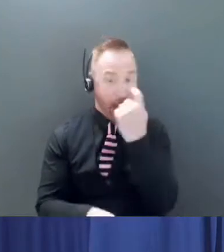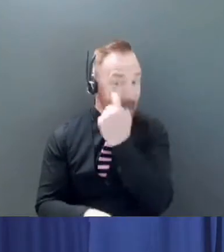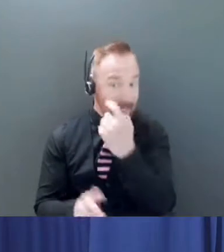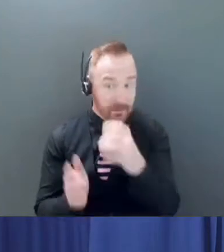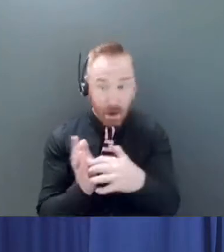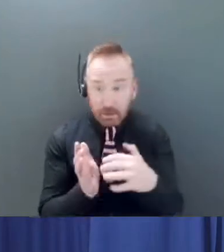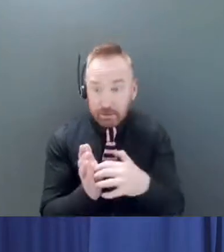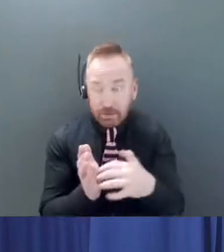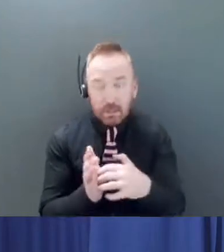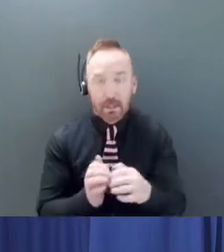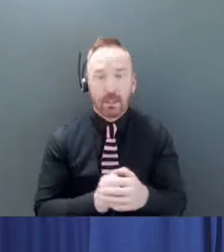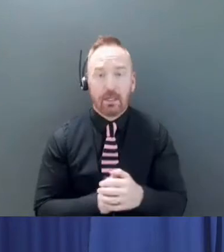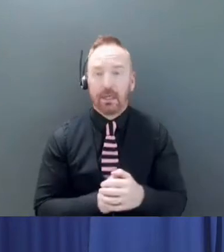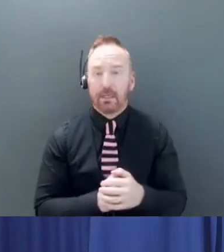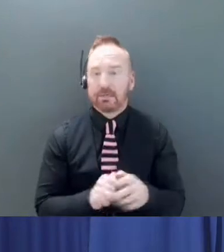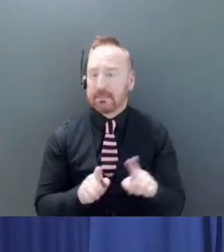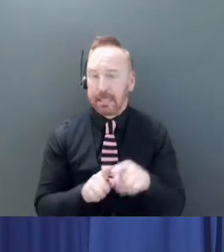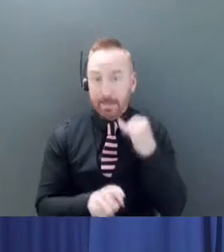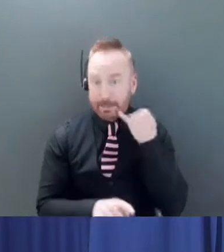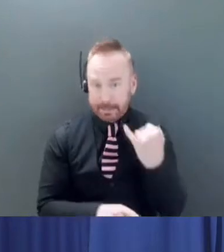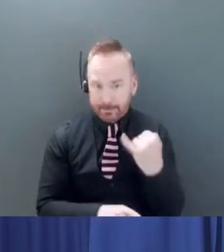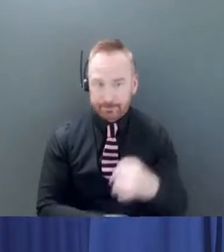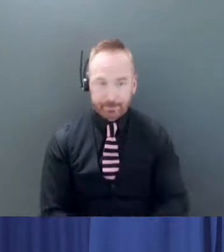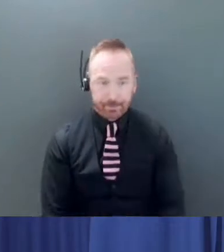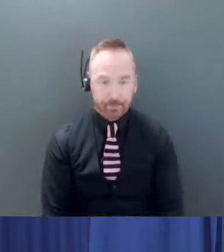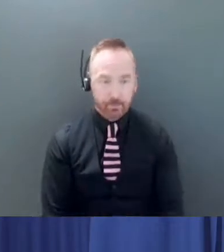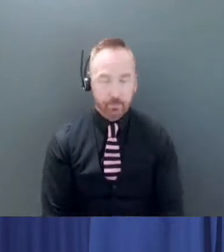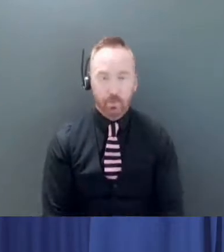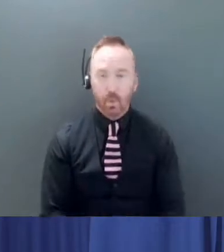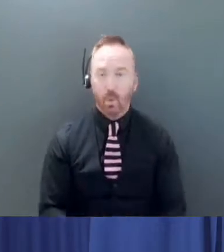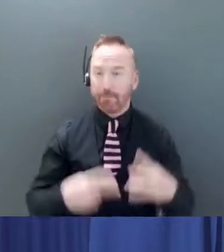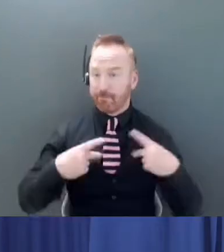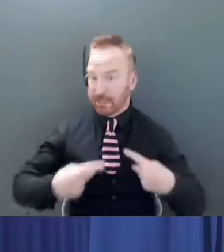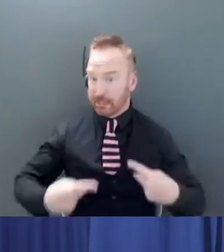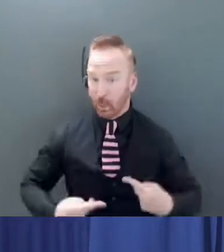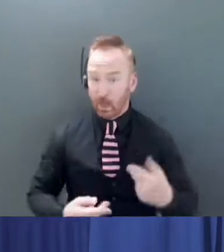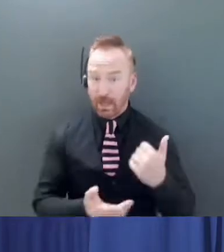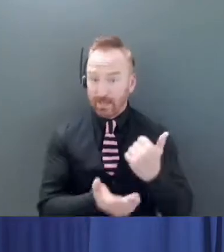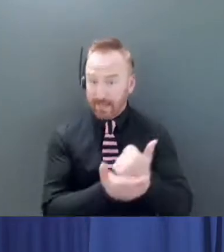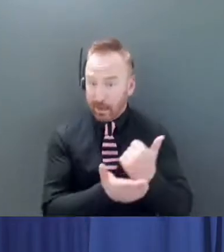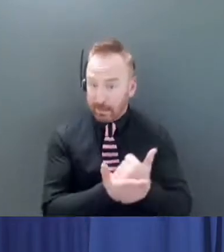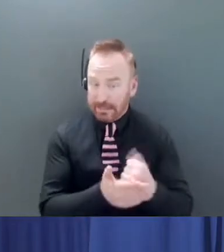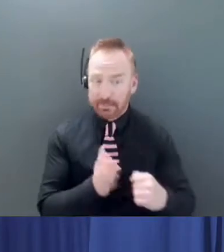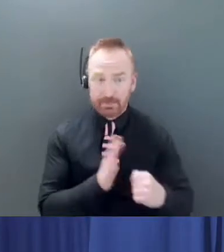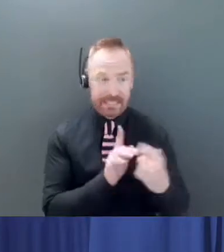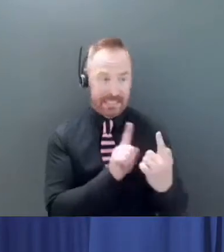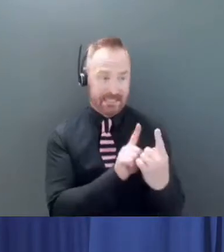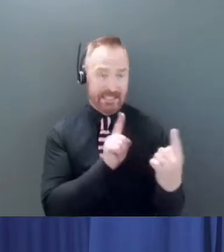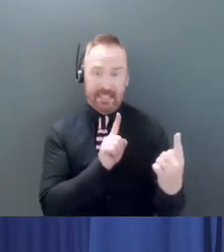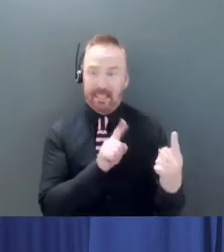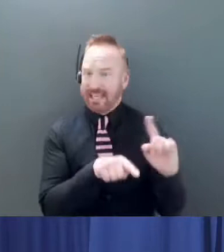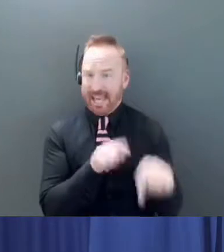to be in that close range. So I do strongly recommend and